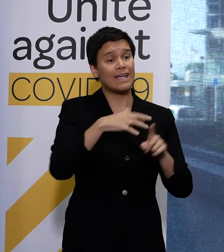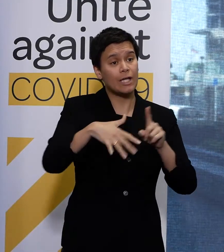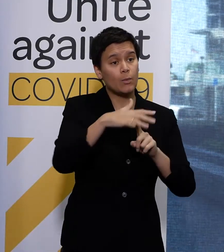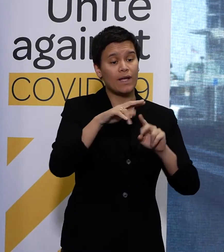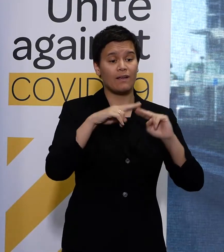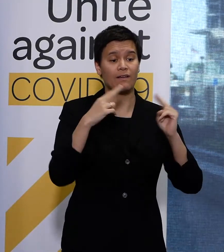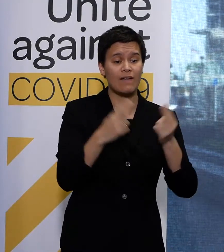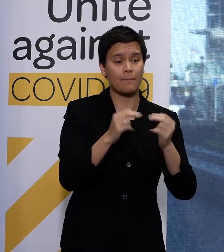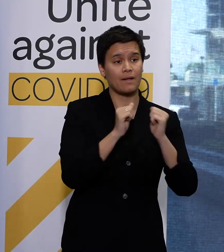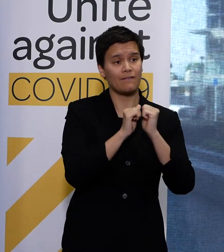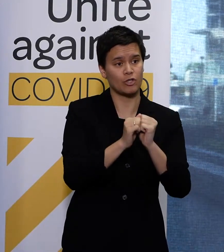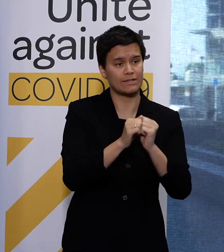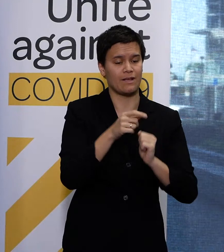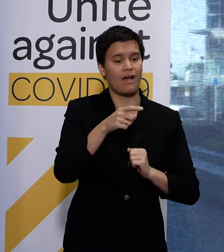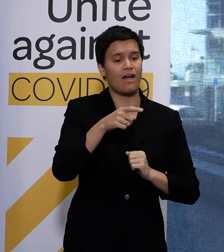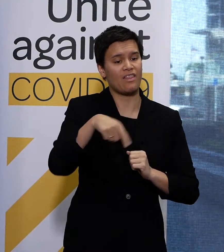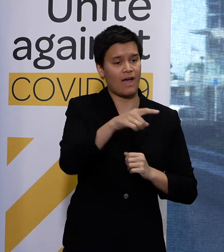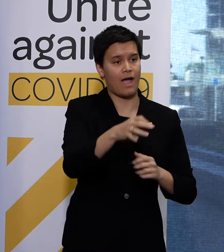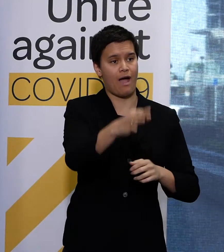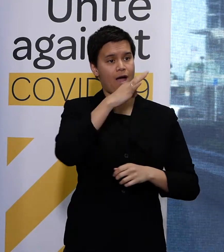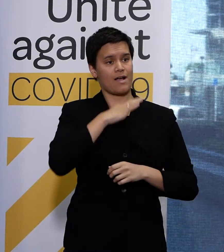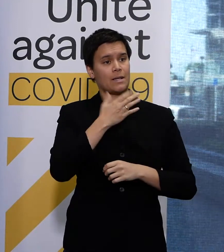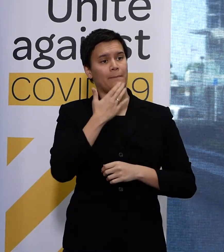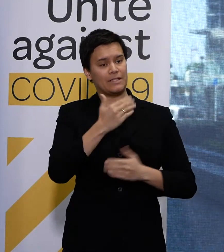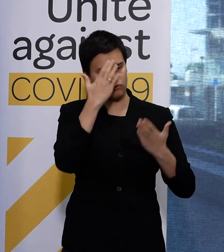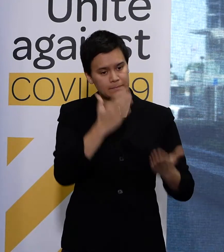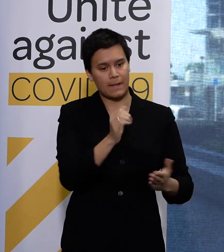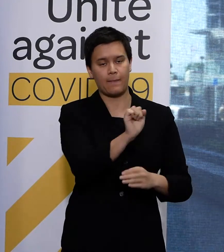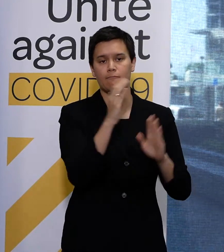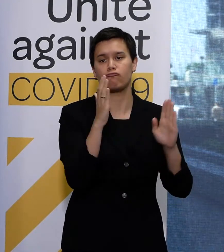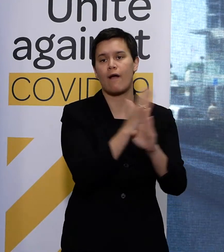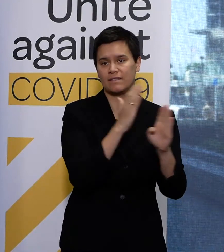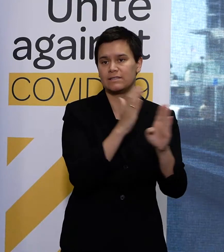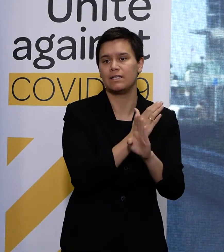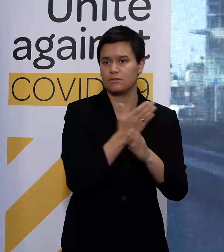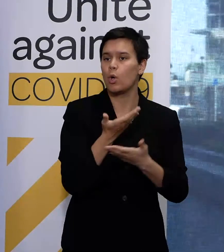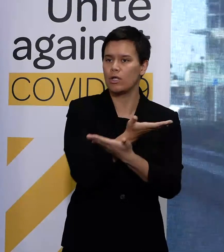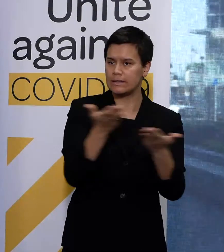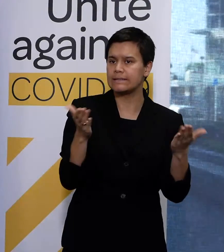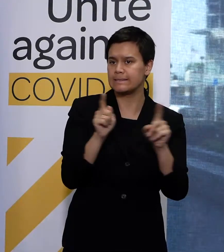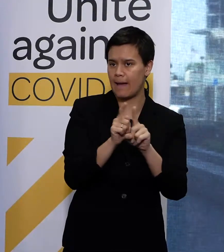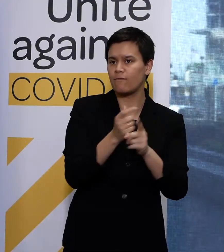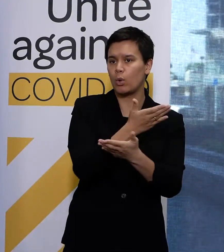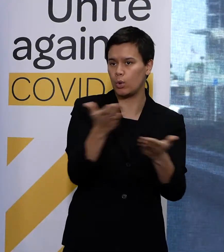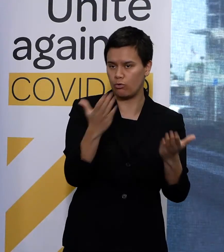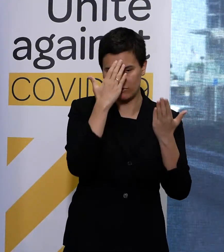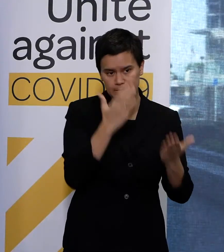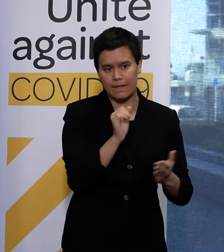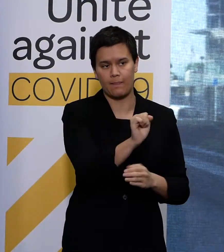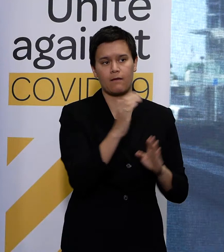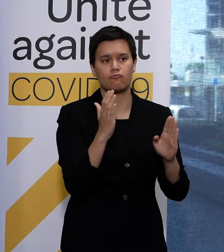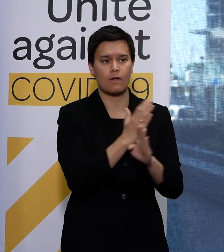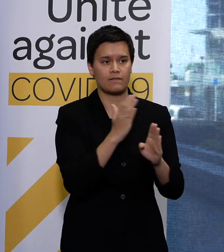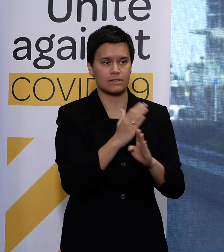and we ask that this is respected. Today, we have three people in hospital with COVID-19.